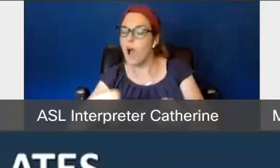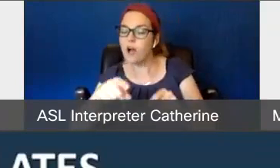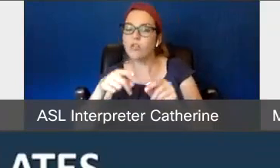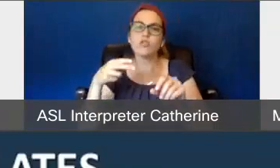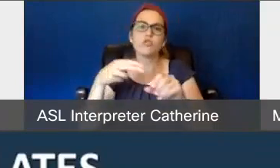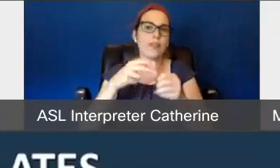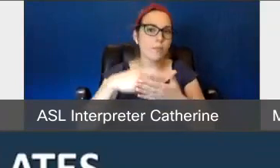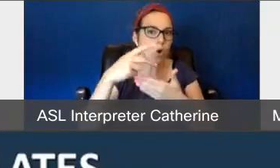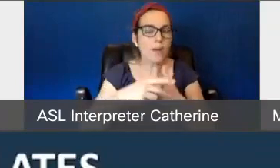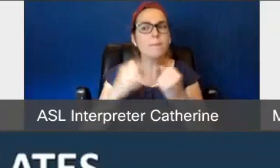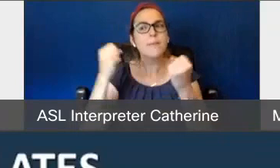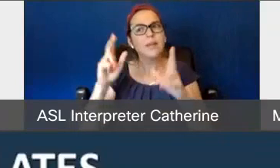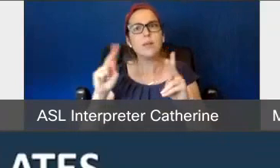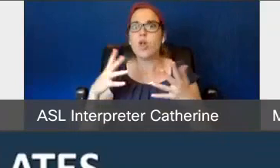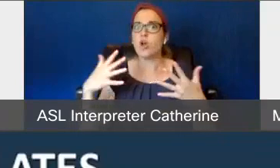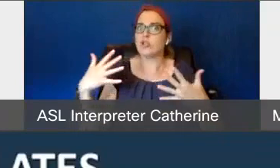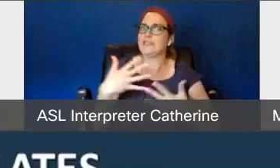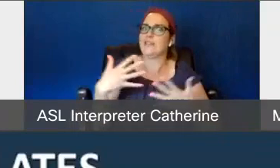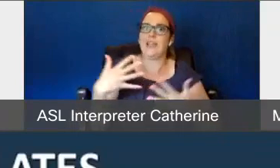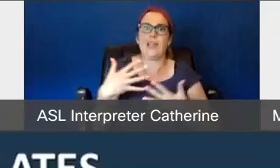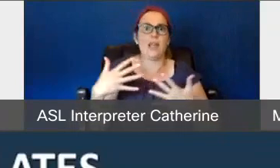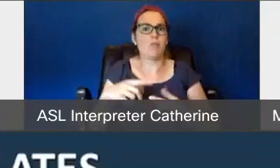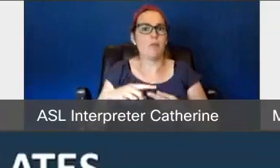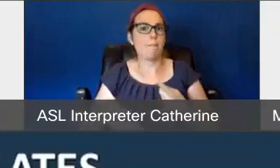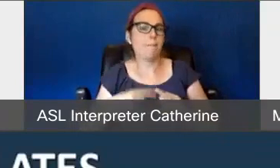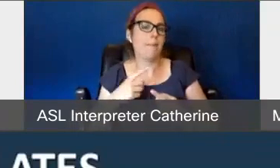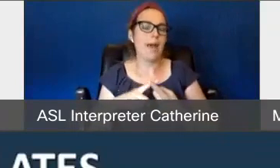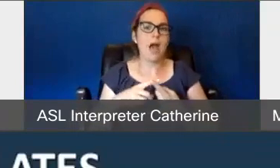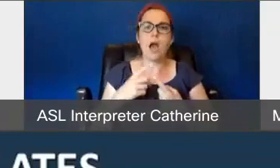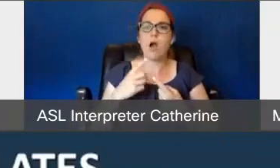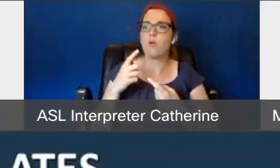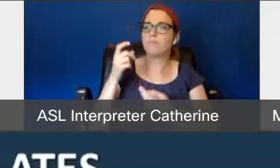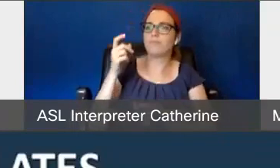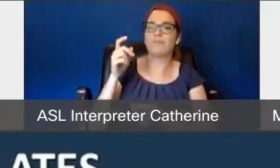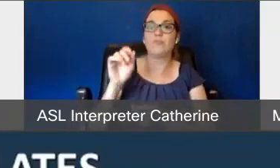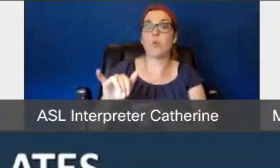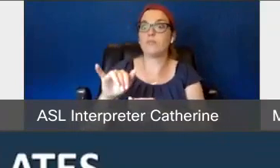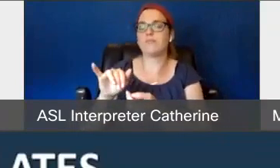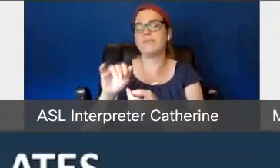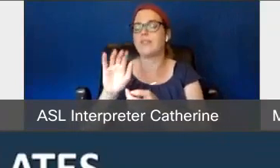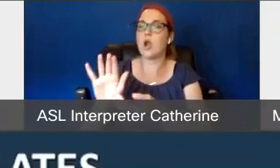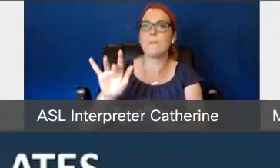reasons about being withdrawn involuntarily from those medications if they do serve a jail sanction